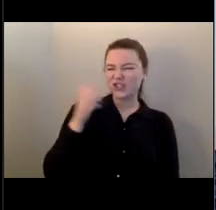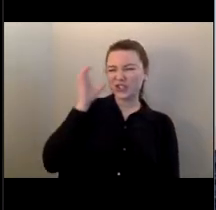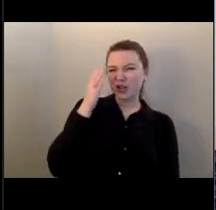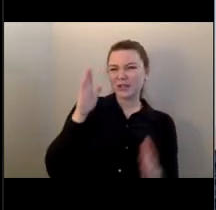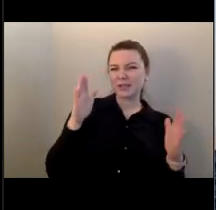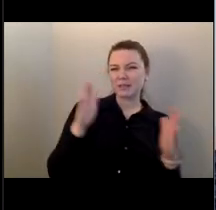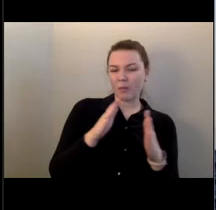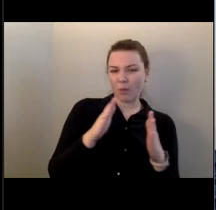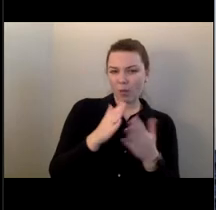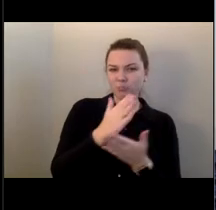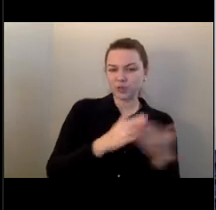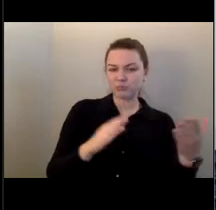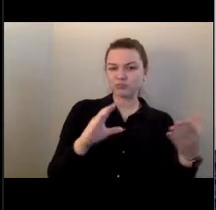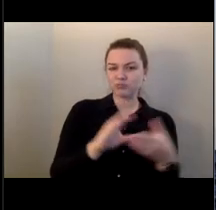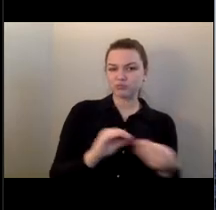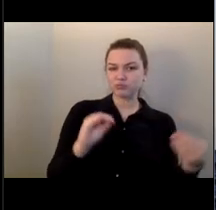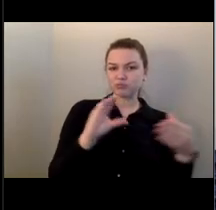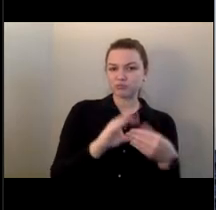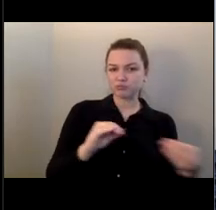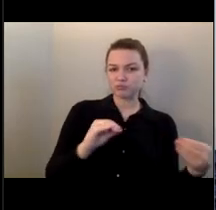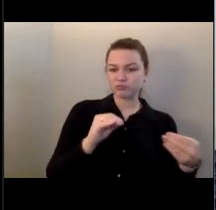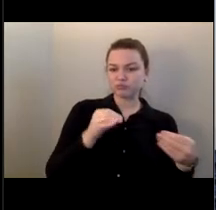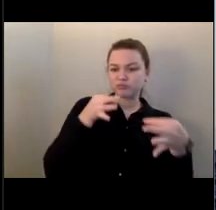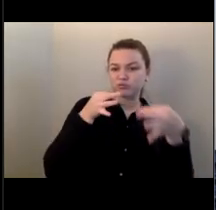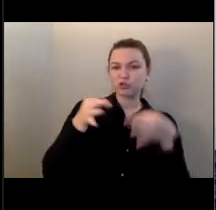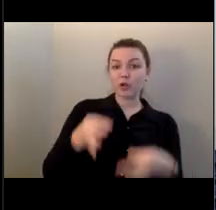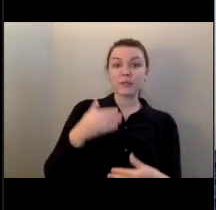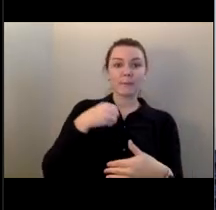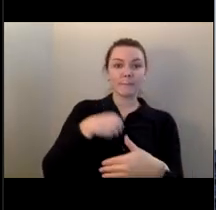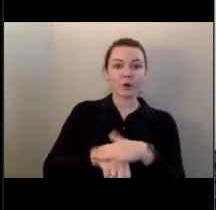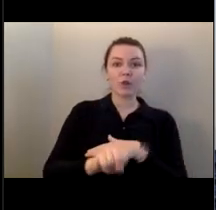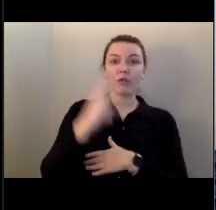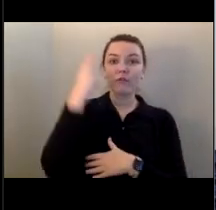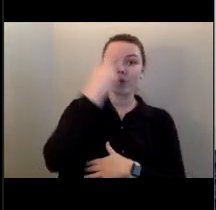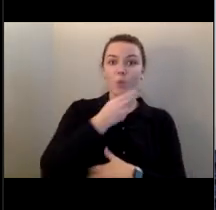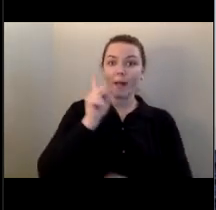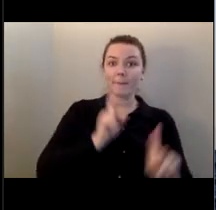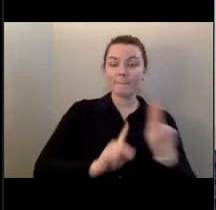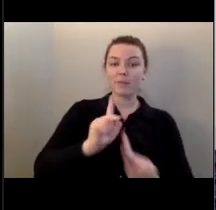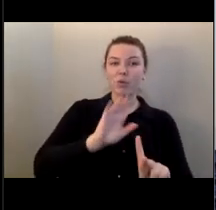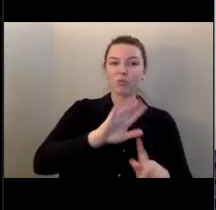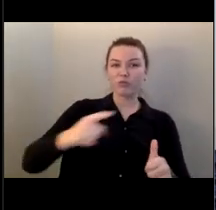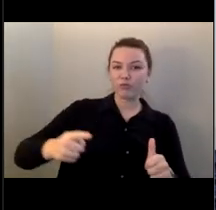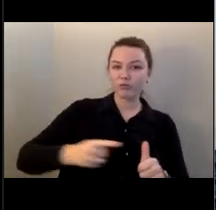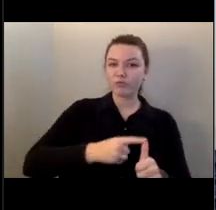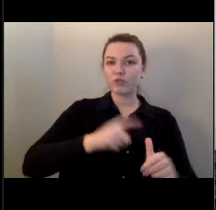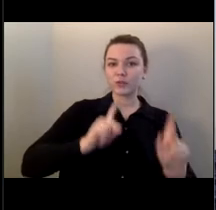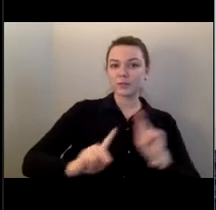which describes the birth of the Hawaiian people's first ancestor, the coral polyp.